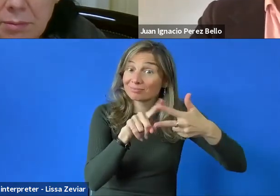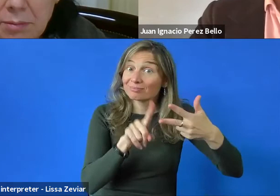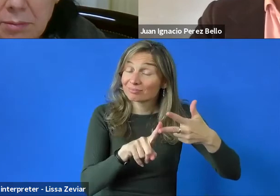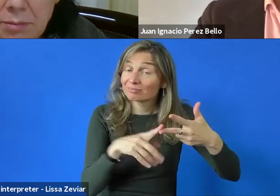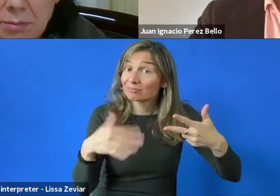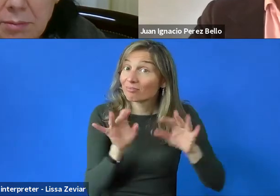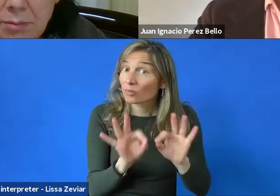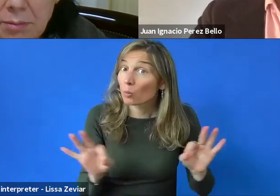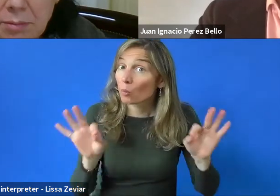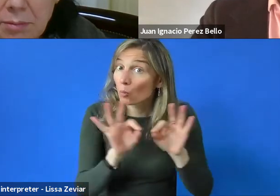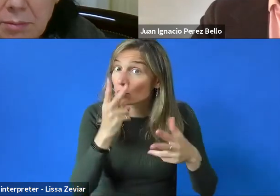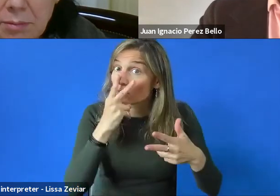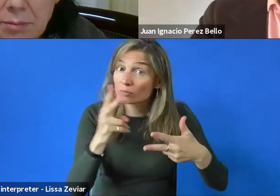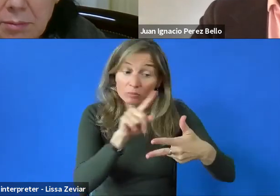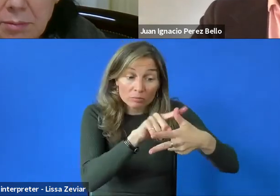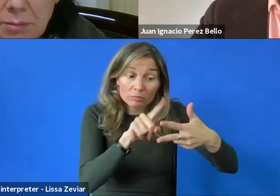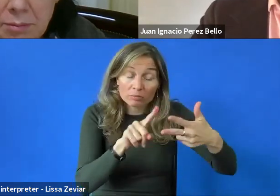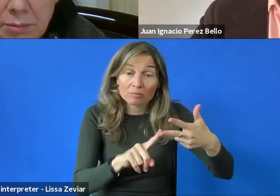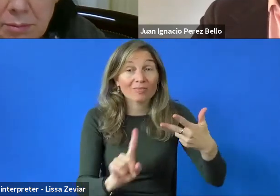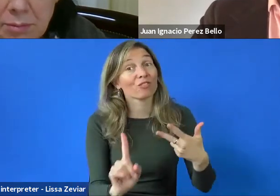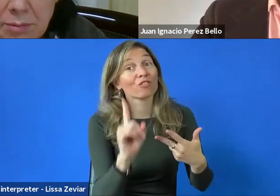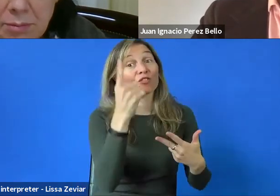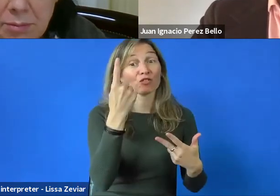there are opportunities to employ the optional protocols